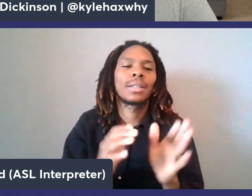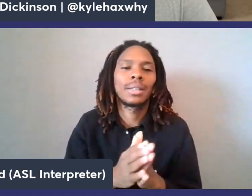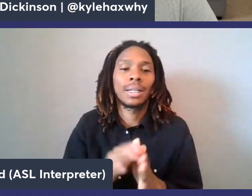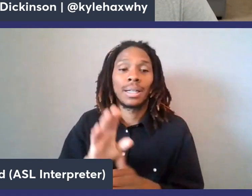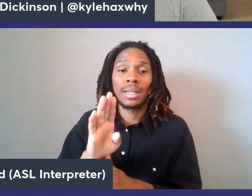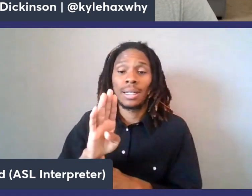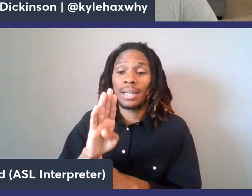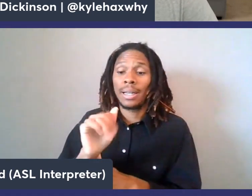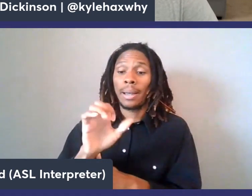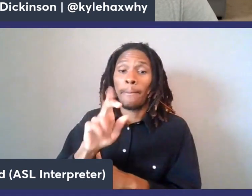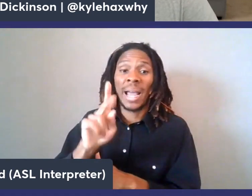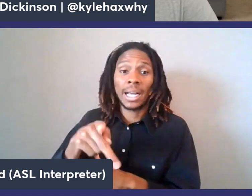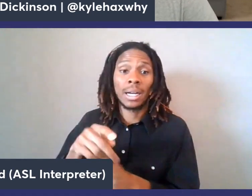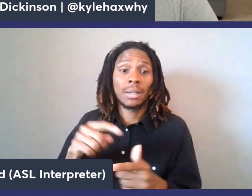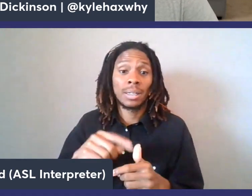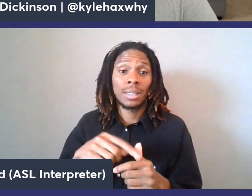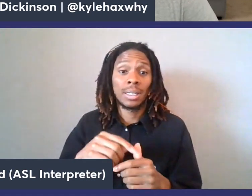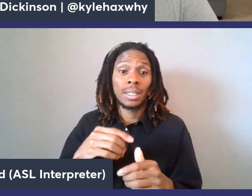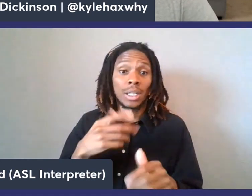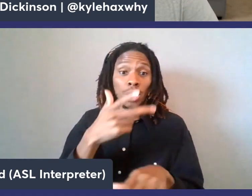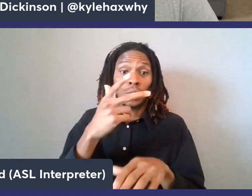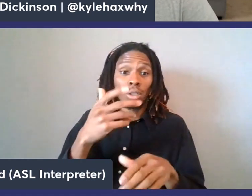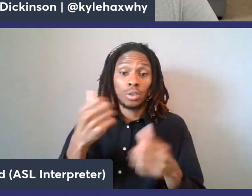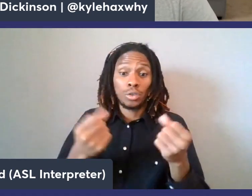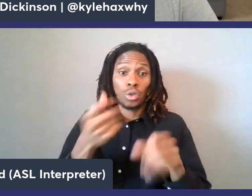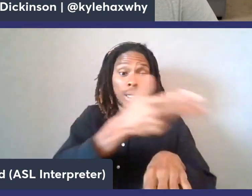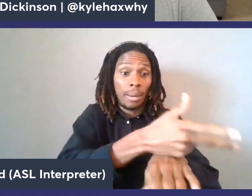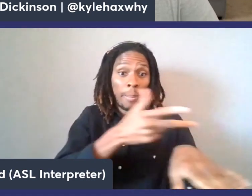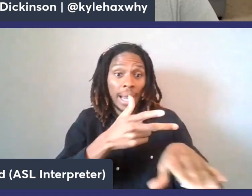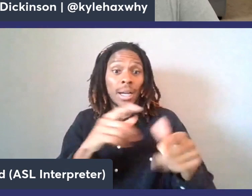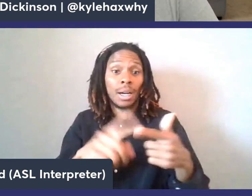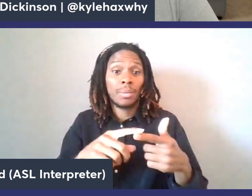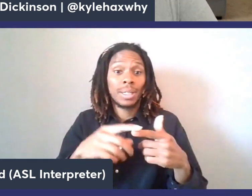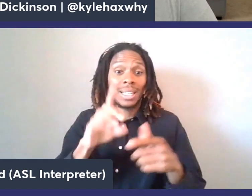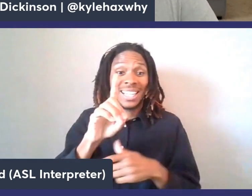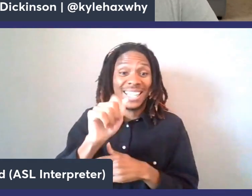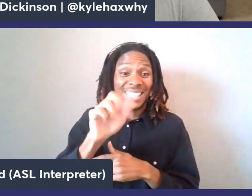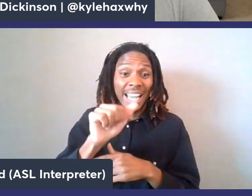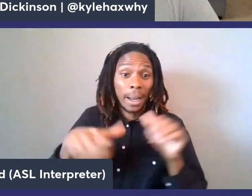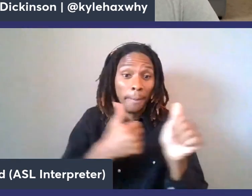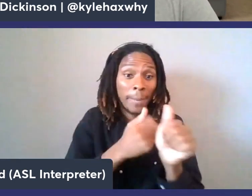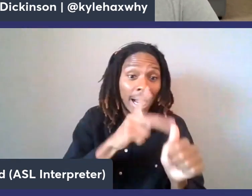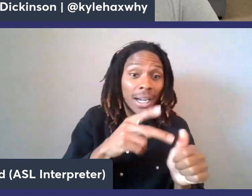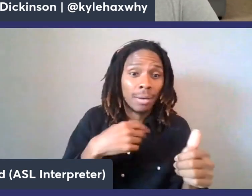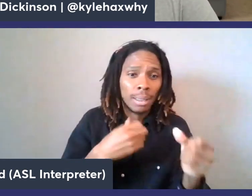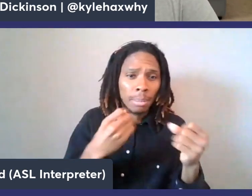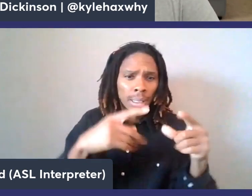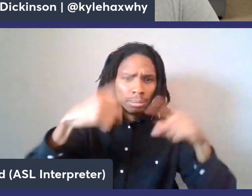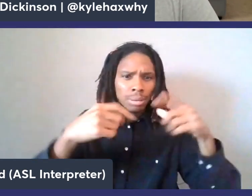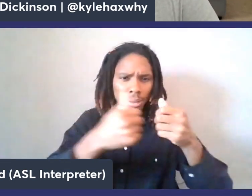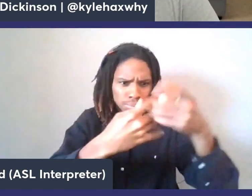Is it data backup? Is it a truck backup? Is it a police backup? There are so many meanings for the word backup, but it depends on the context,